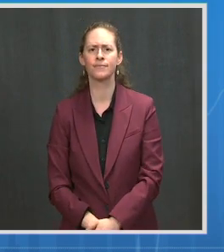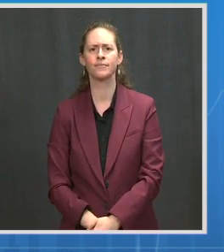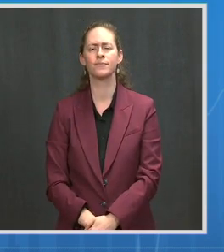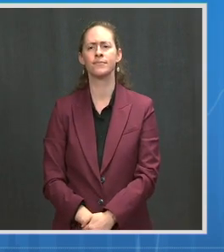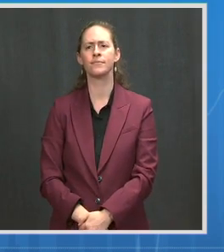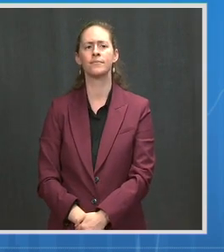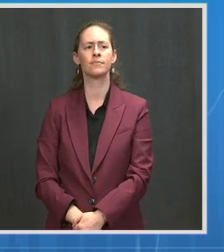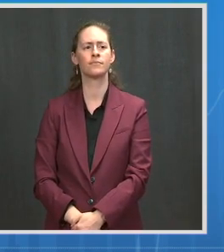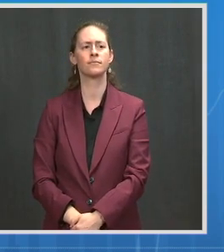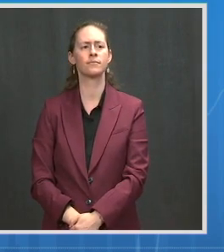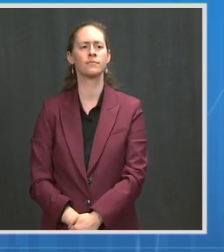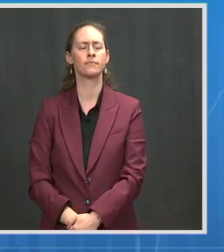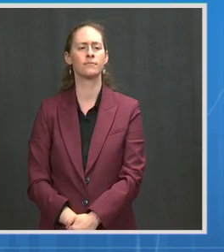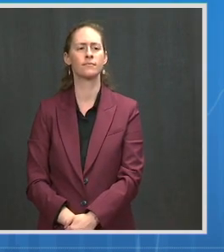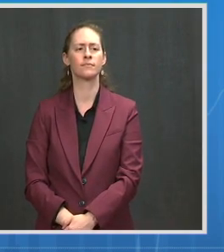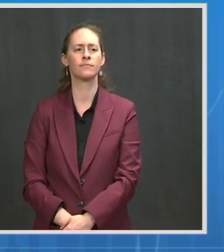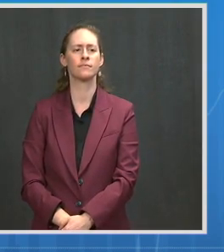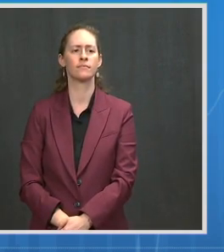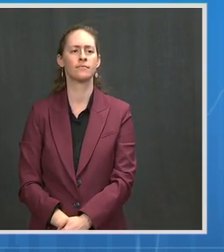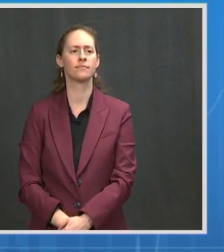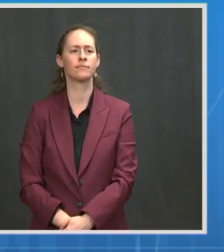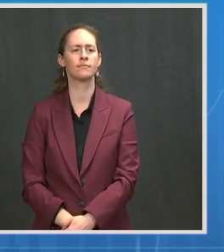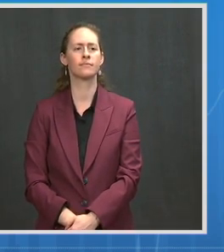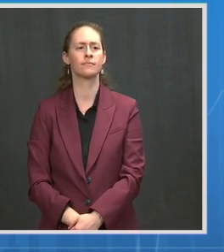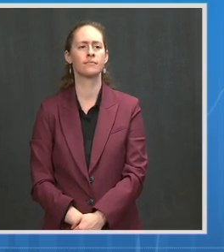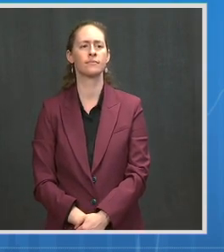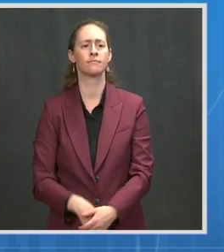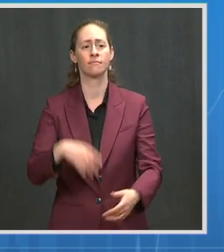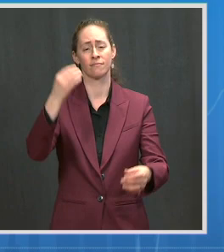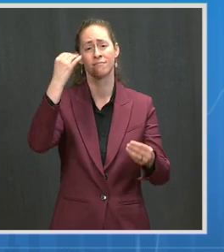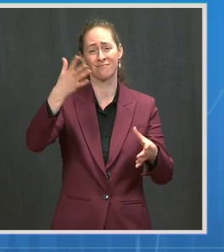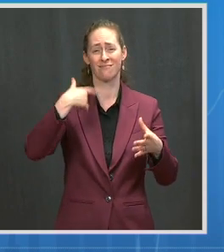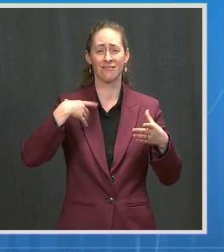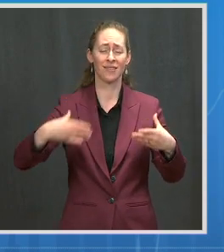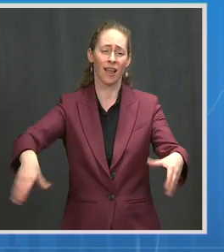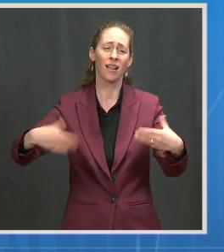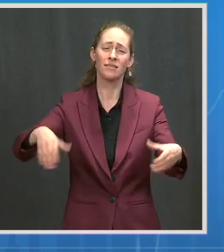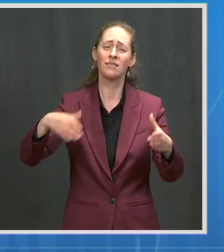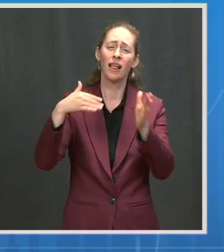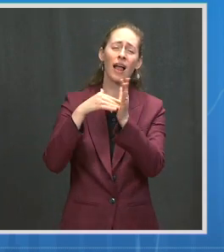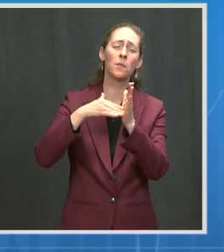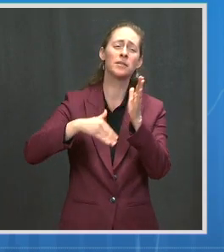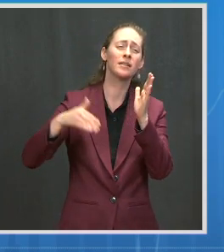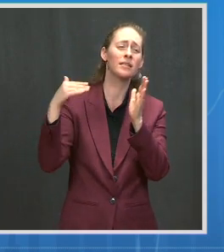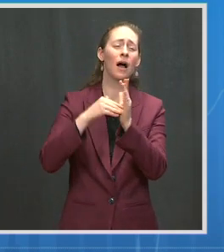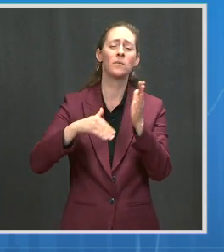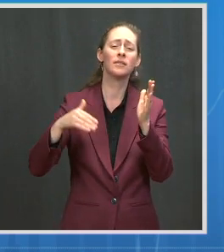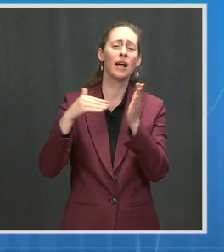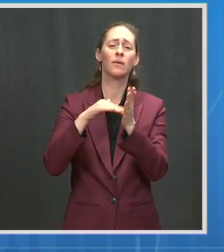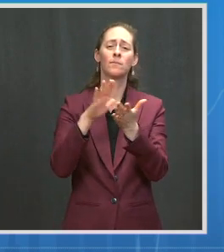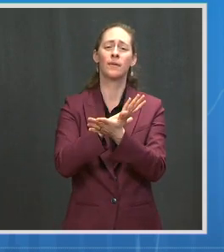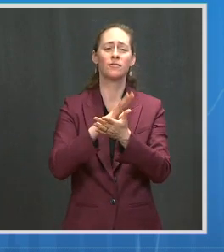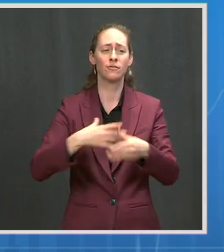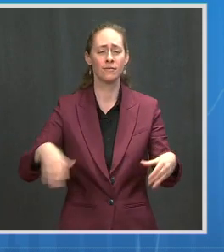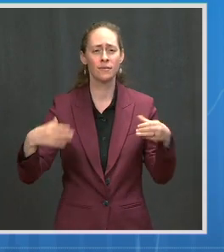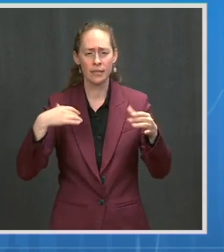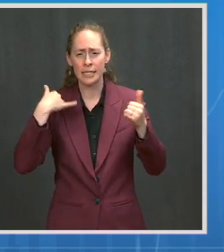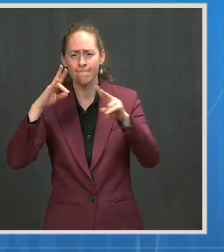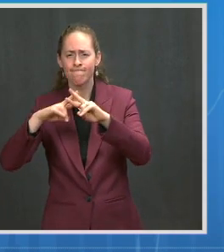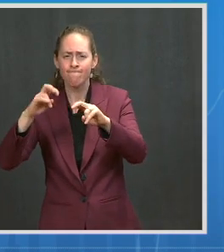businesses, schools, higher-ed camps, as you noted -- and we are now working through those in the context of our new science-based guidance